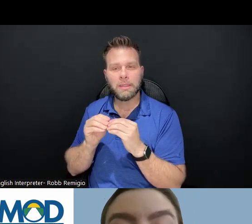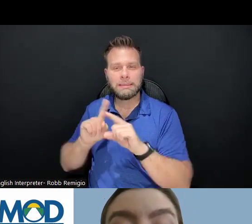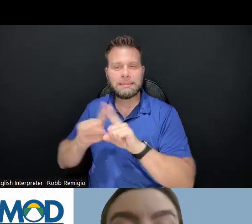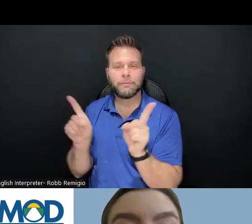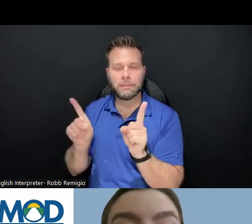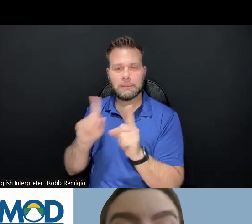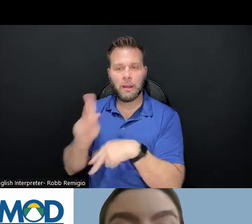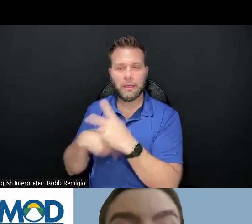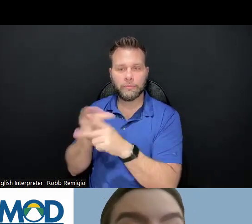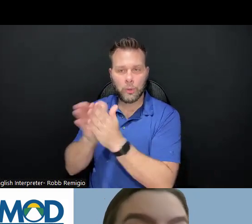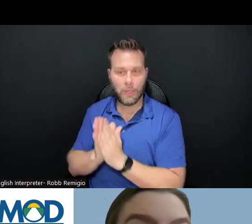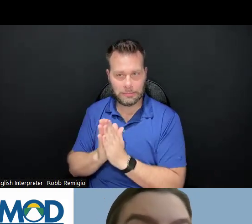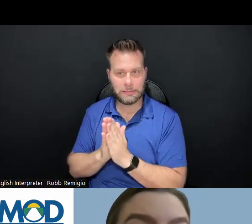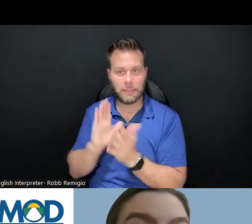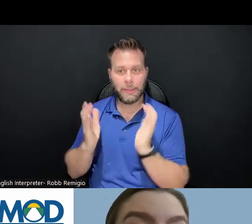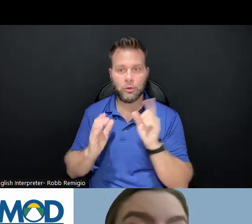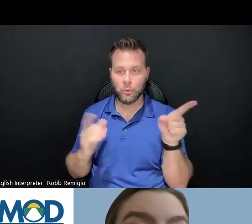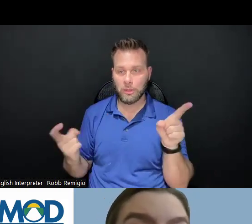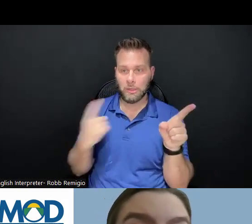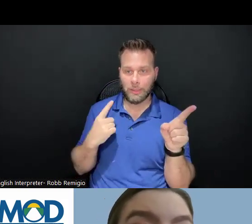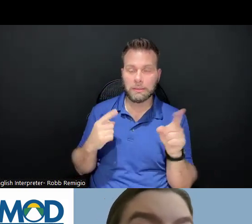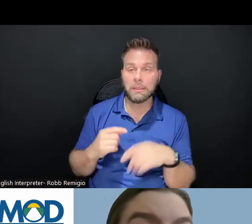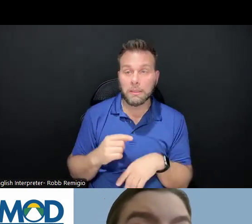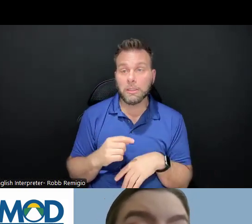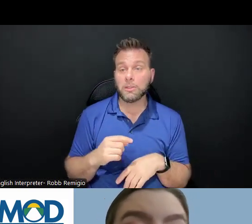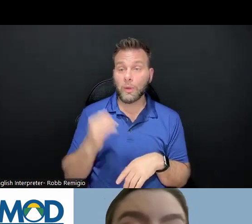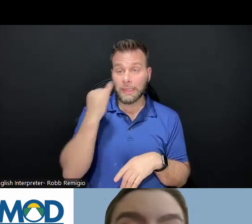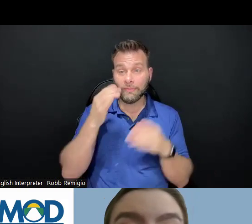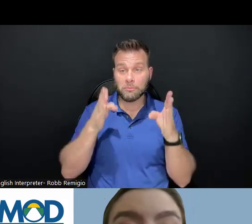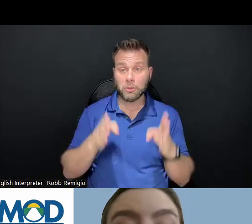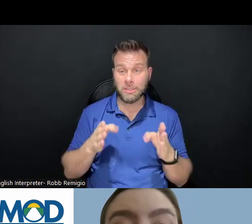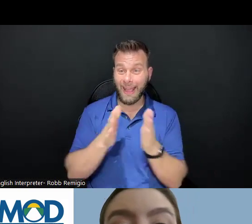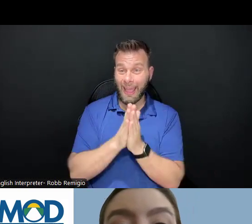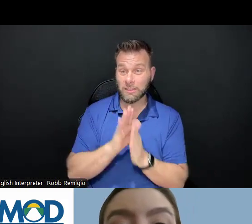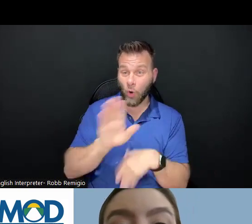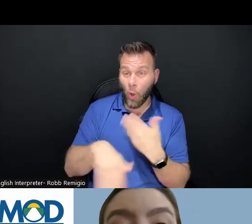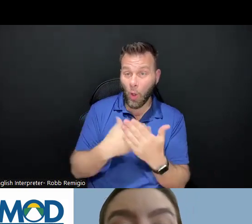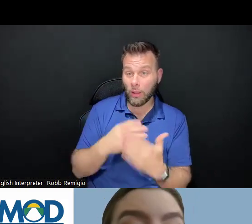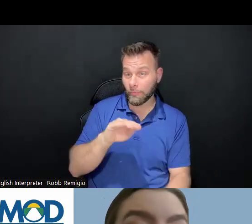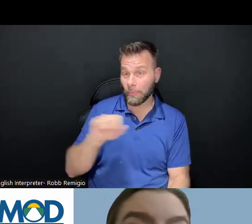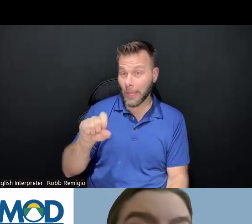narrower request than what they've said. For example, if someone asked for every Mass.